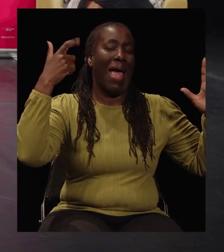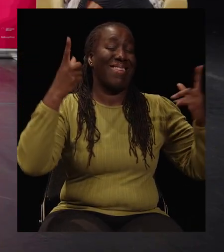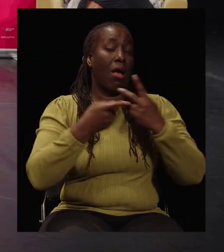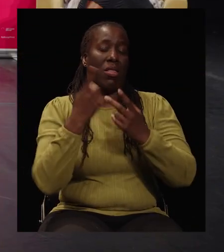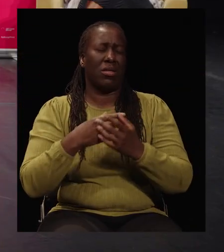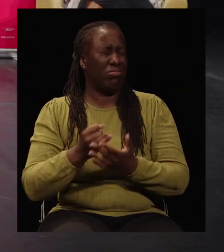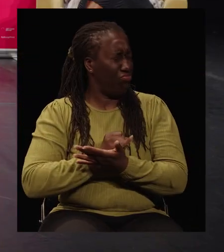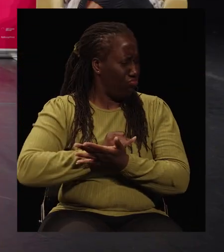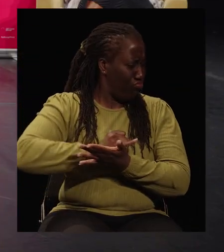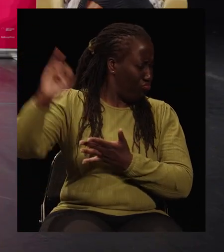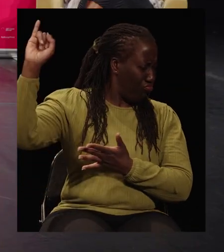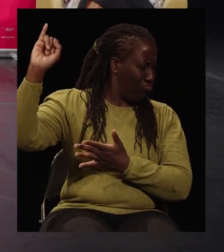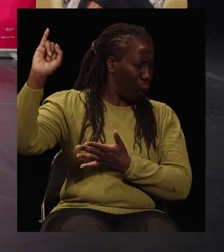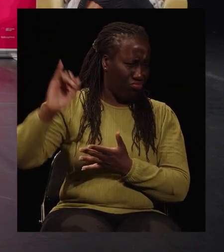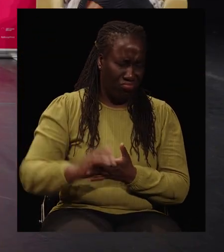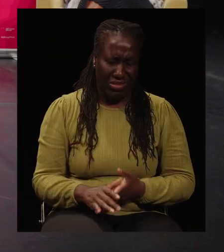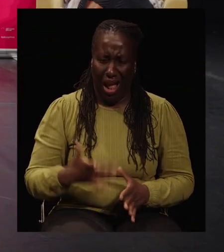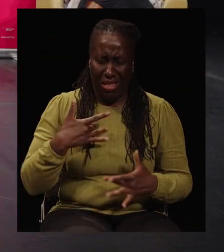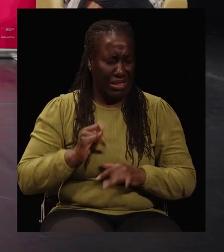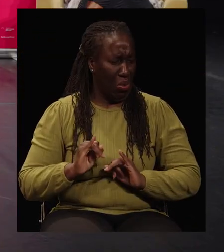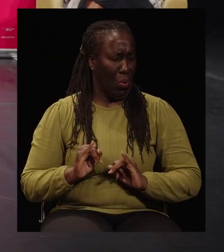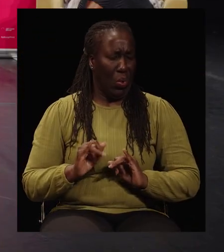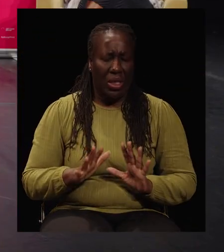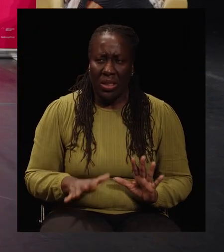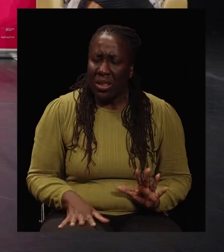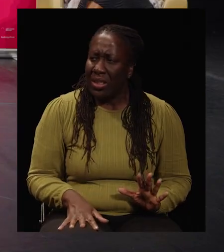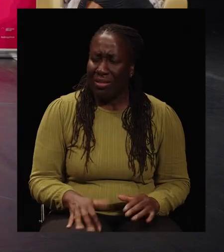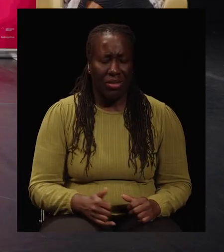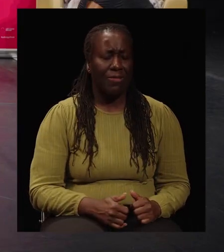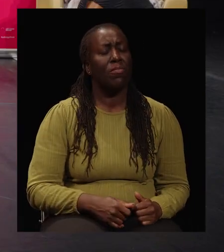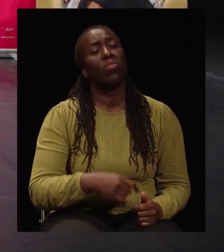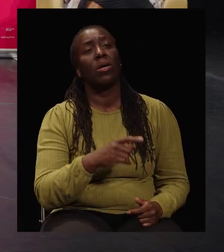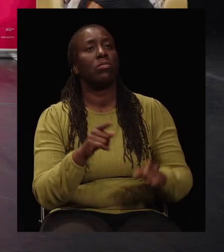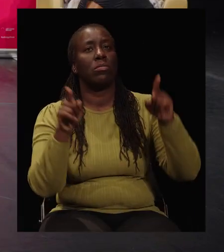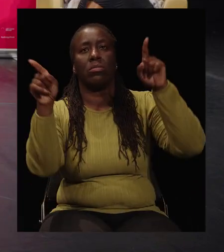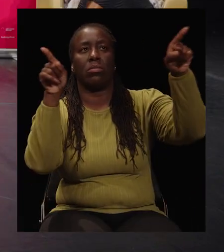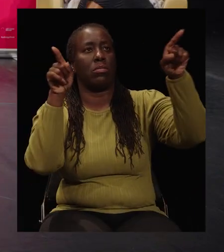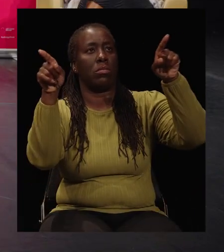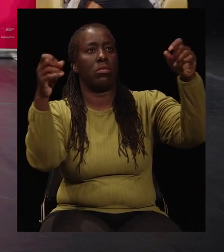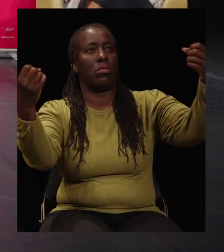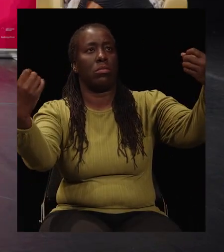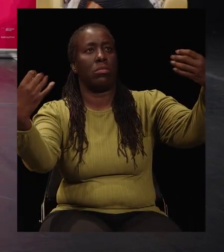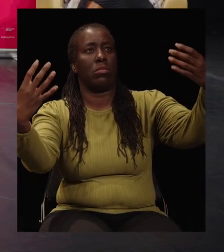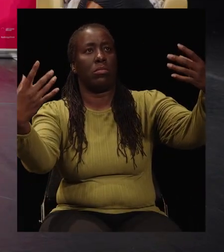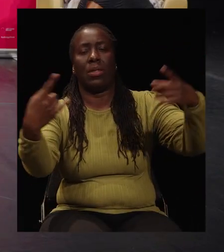and problematic. But thinking about the two comments just prior to this